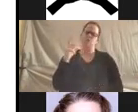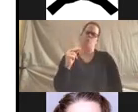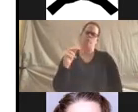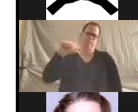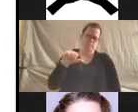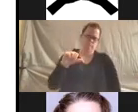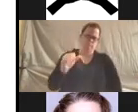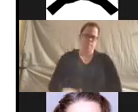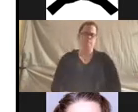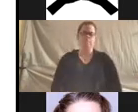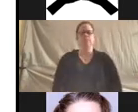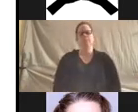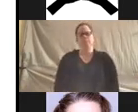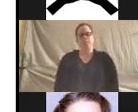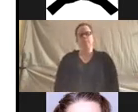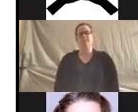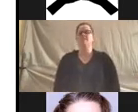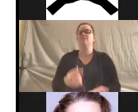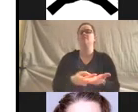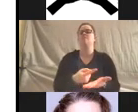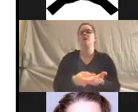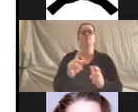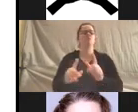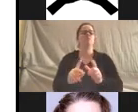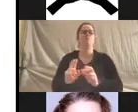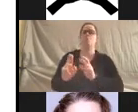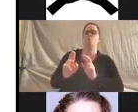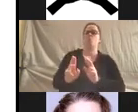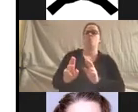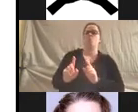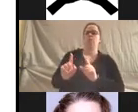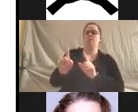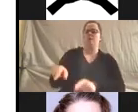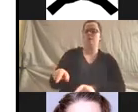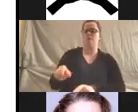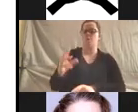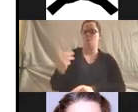Sometimes people respond no, when they don't know what the options are.